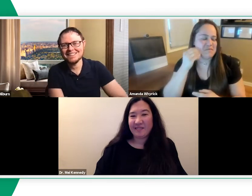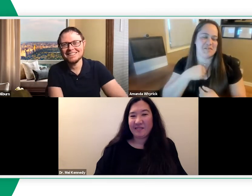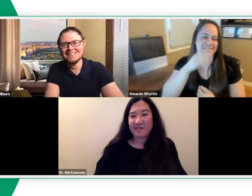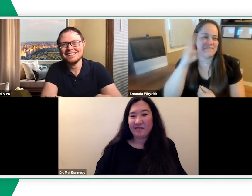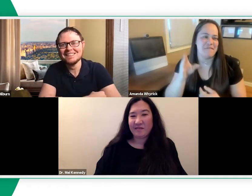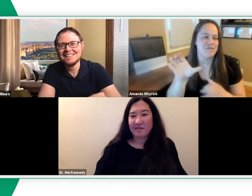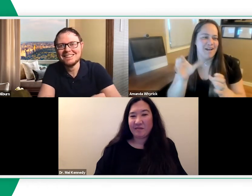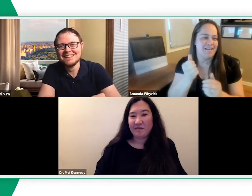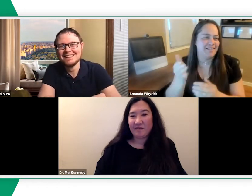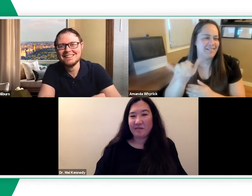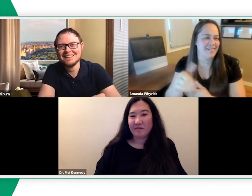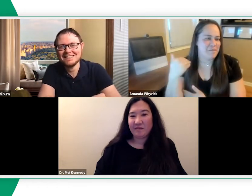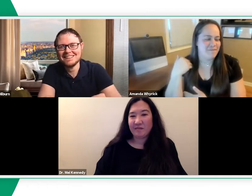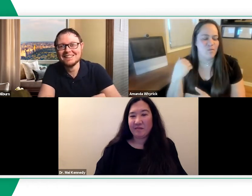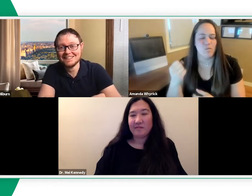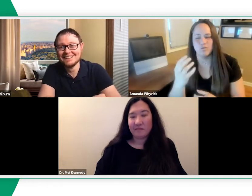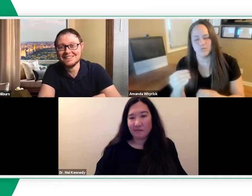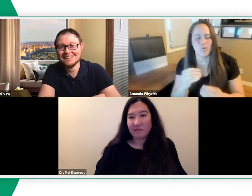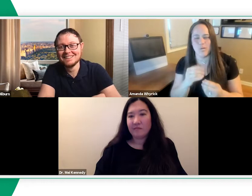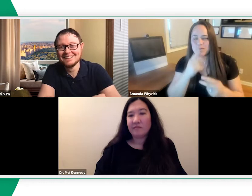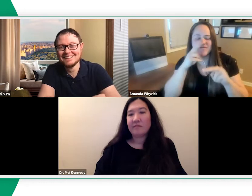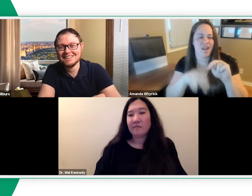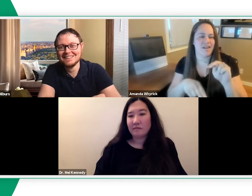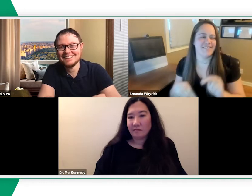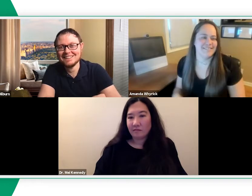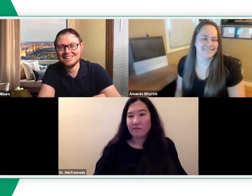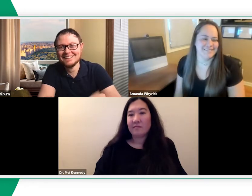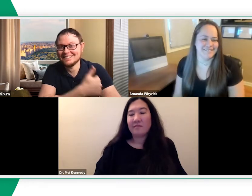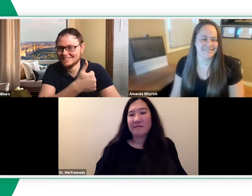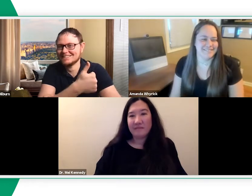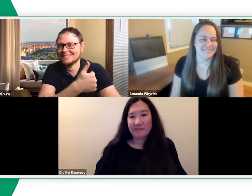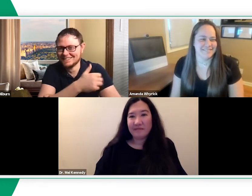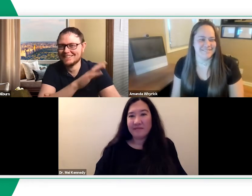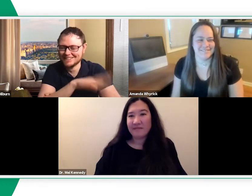It was a very unique experience. I honestly had never done anything like that